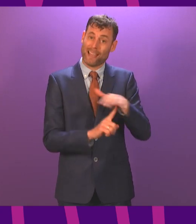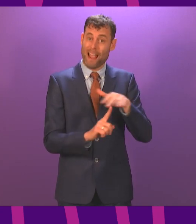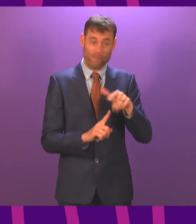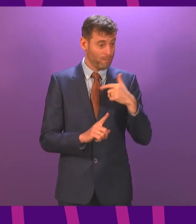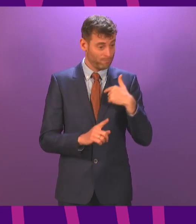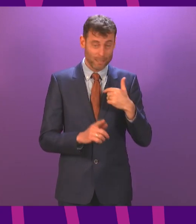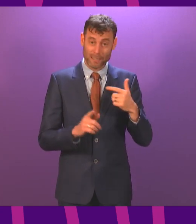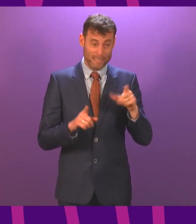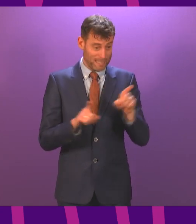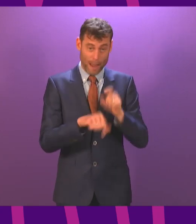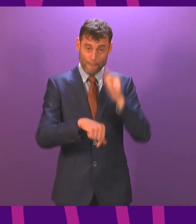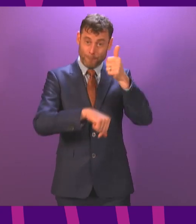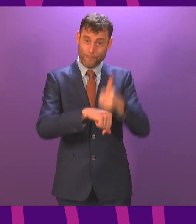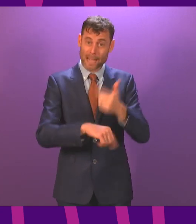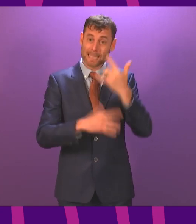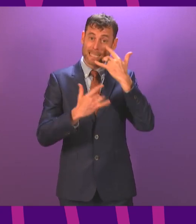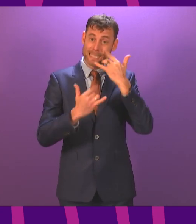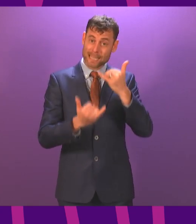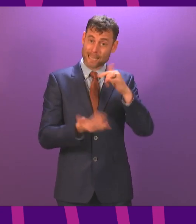people there to get tested.